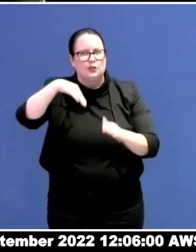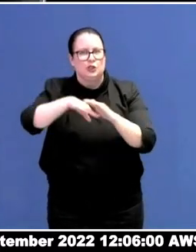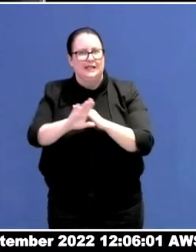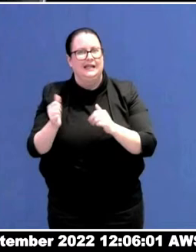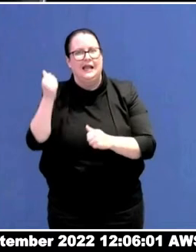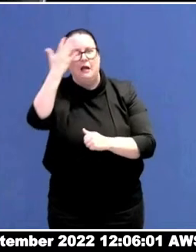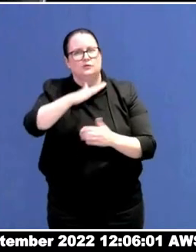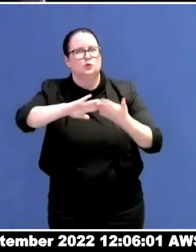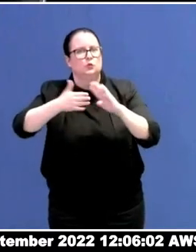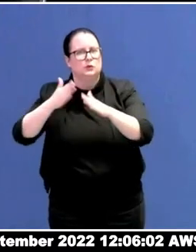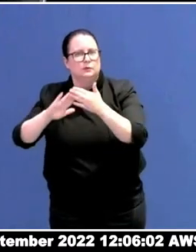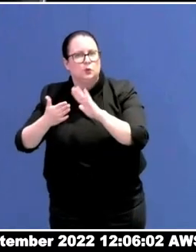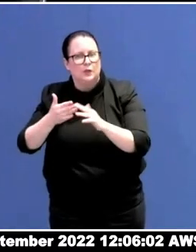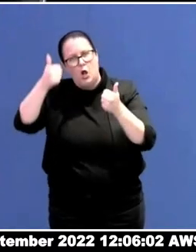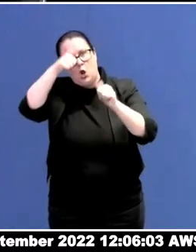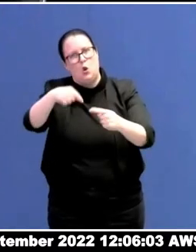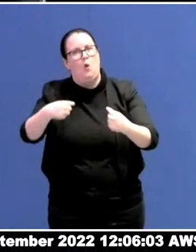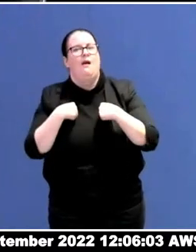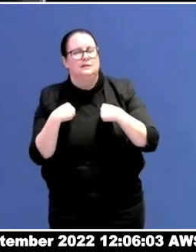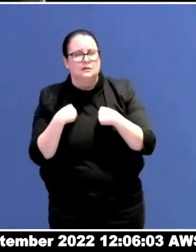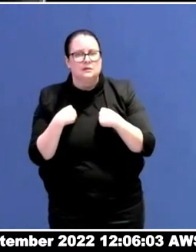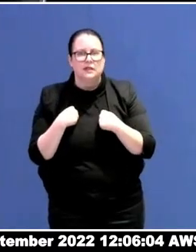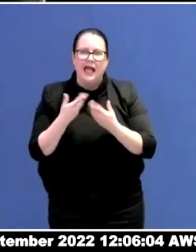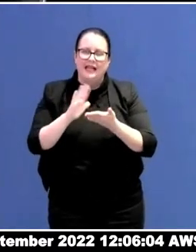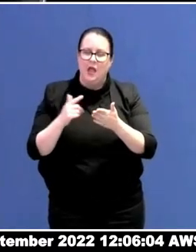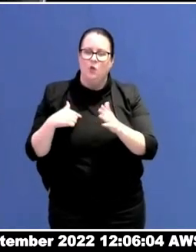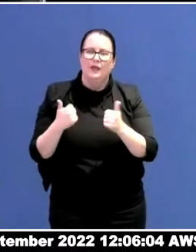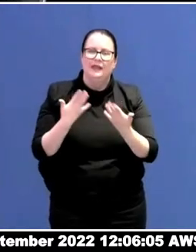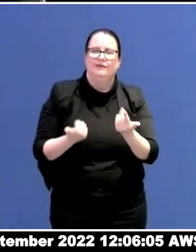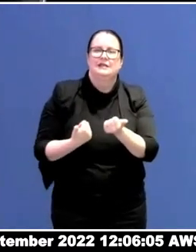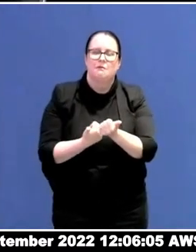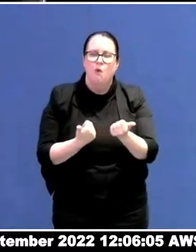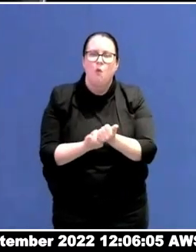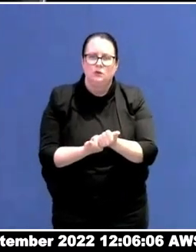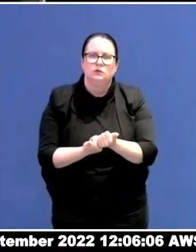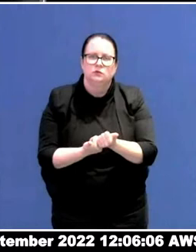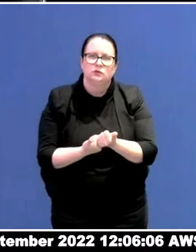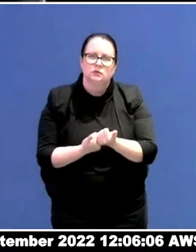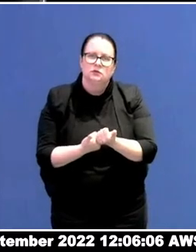You know, there were no barriers in that sense to providing a support service to - to some of the most vulnerable men and children.